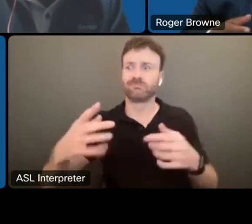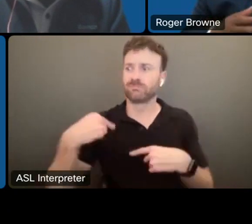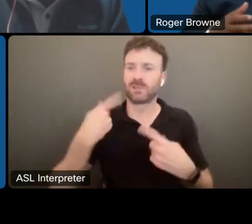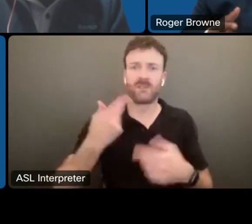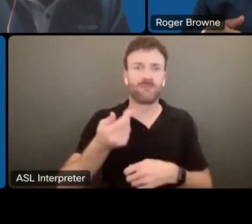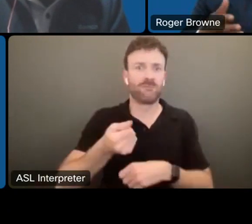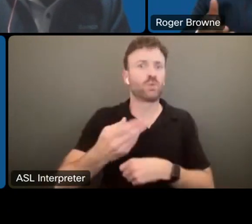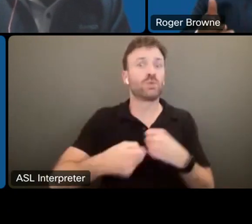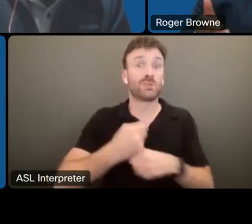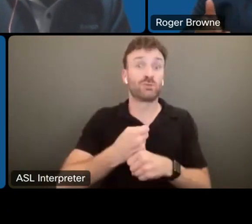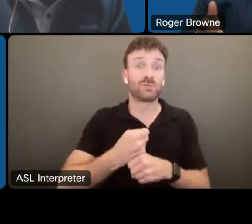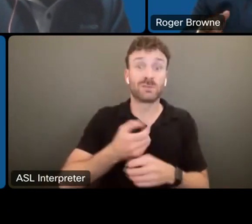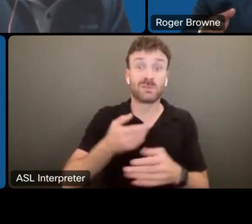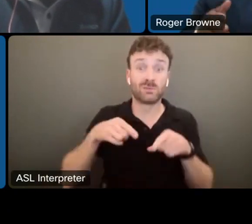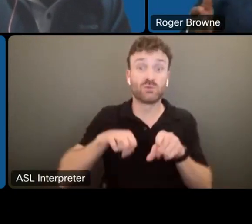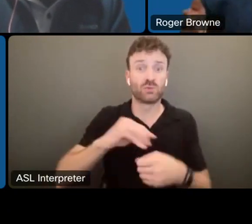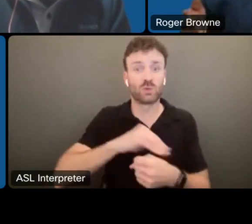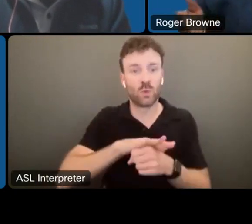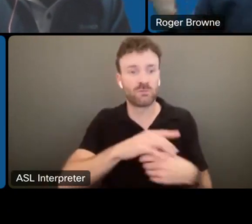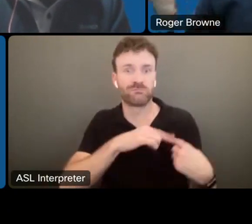the pandemic and even into now and going forward.